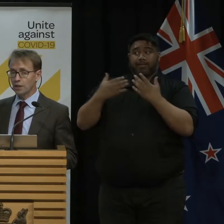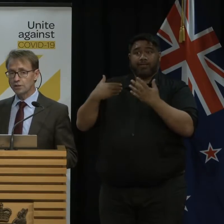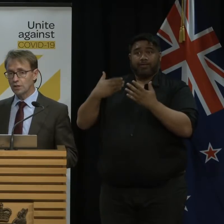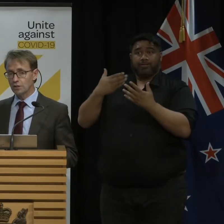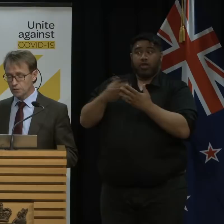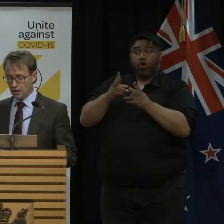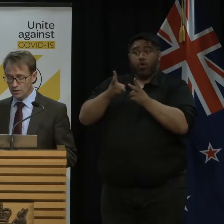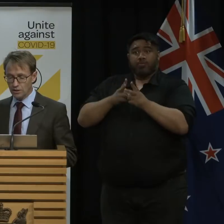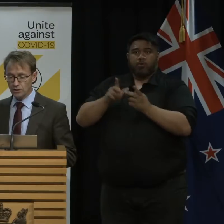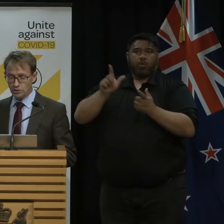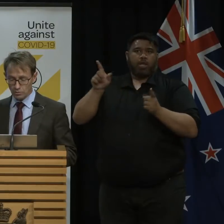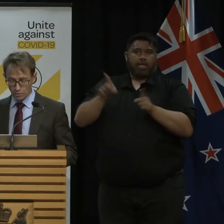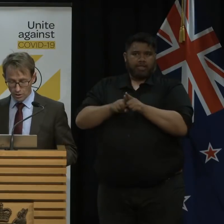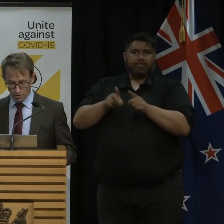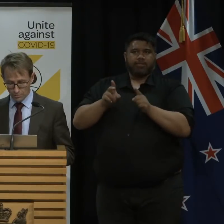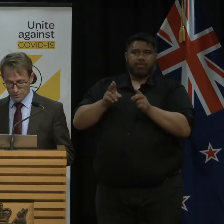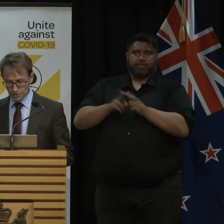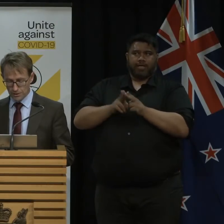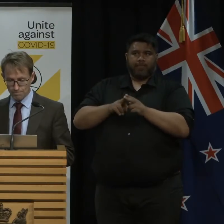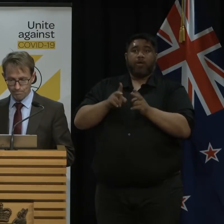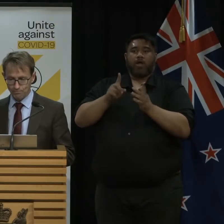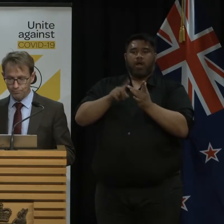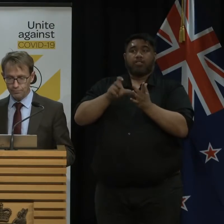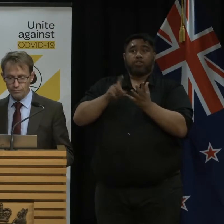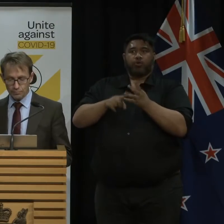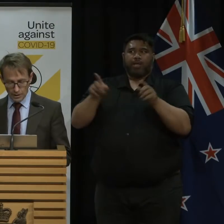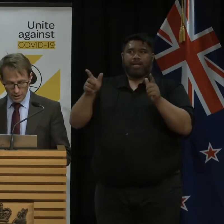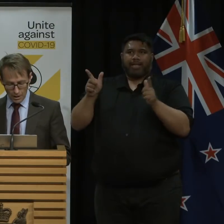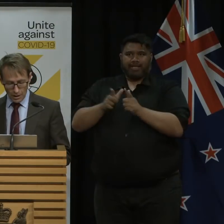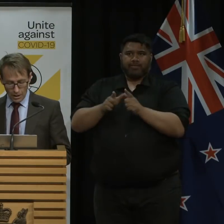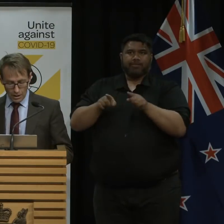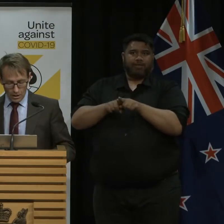across Tamaki Makaurau having a significant impact on case